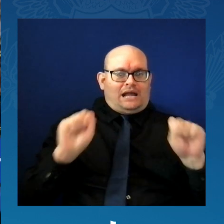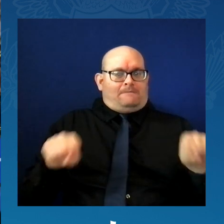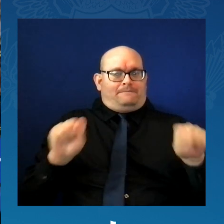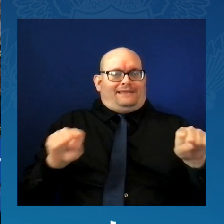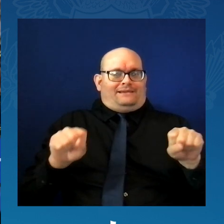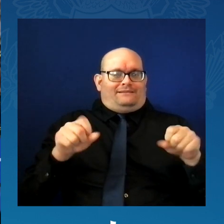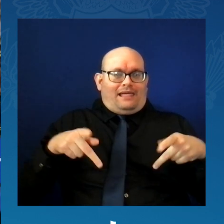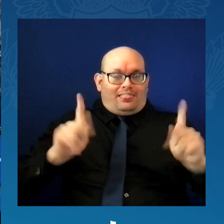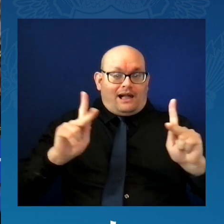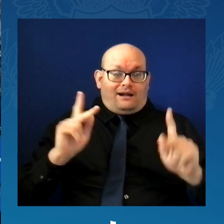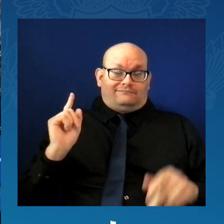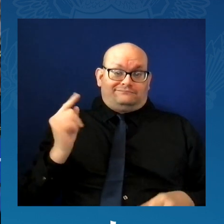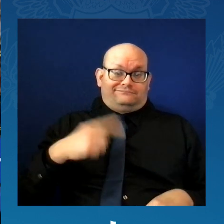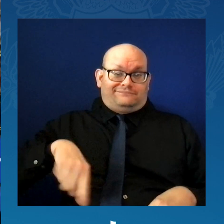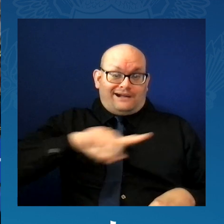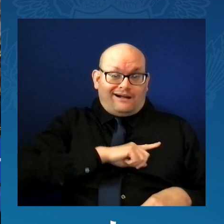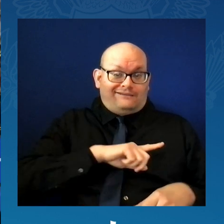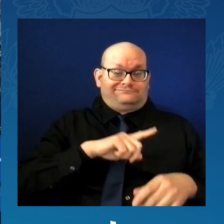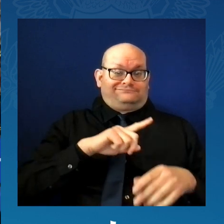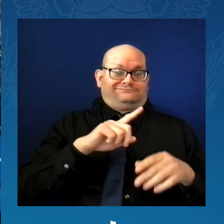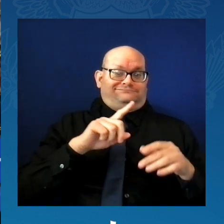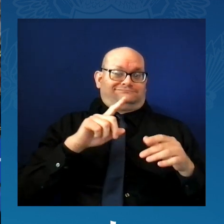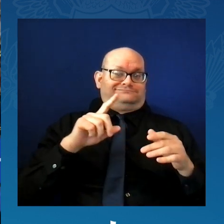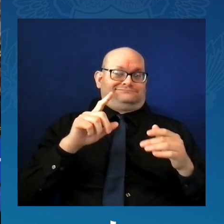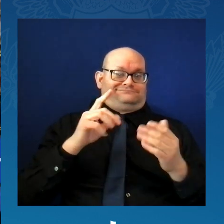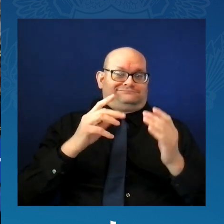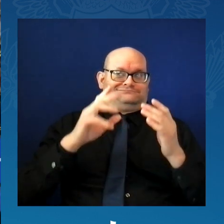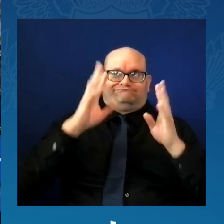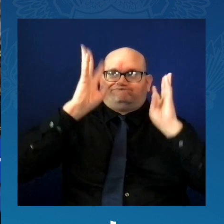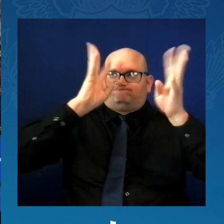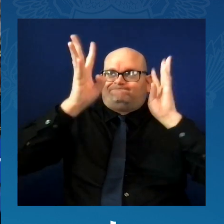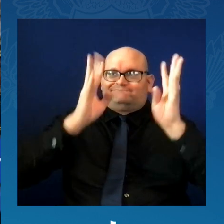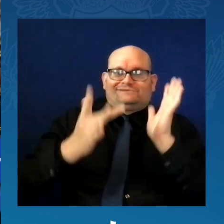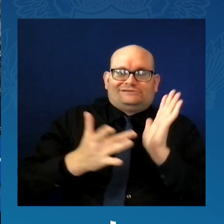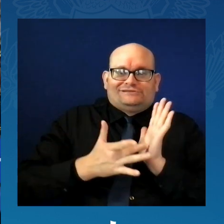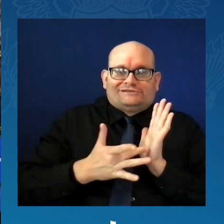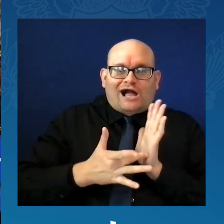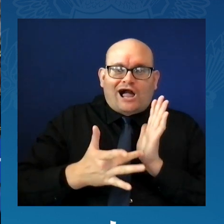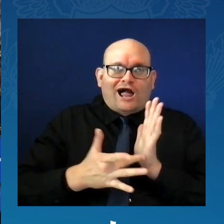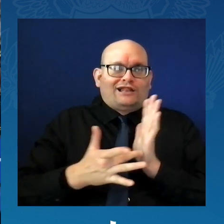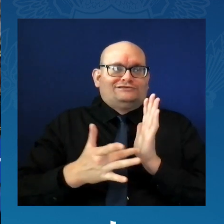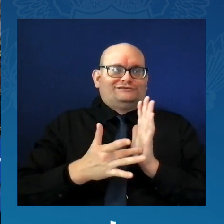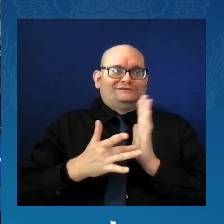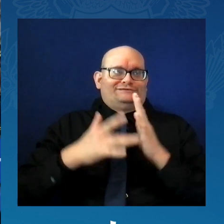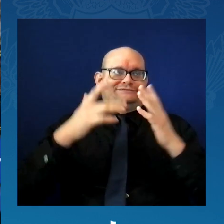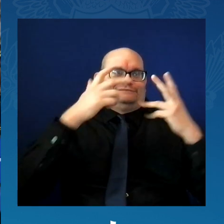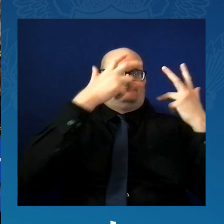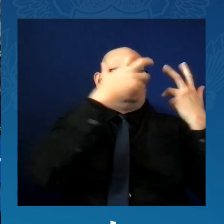heightens the very real risk of collision. This is really an environmental issue. The space environment.